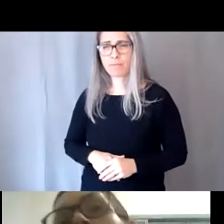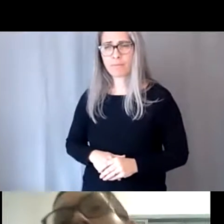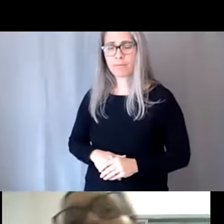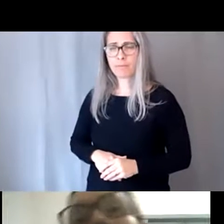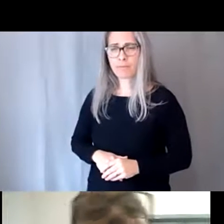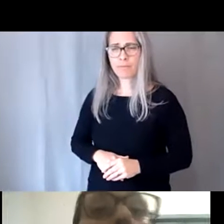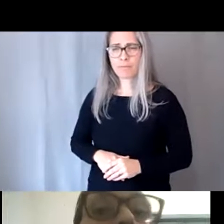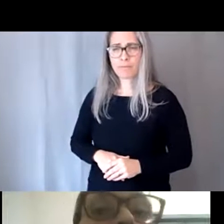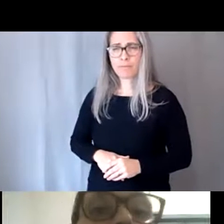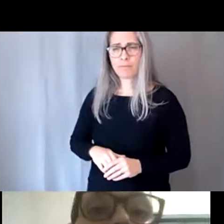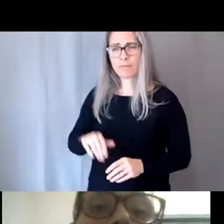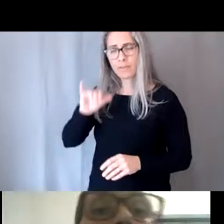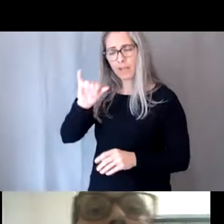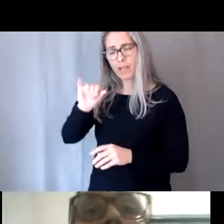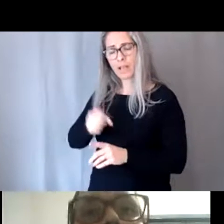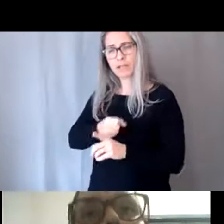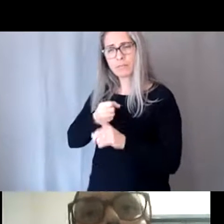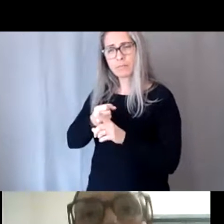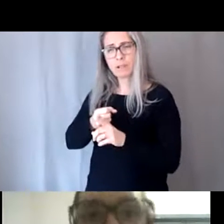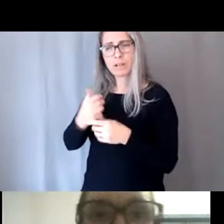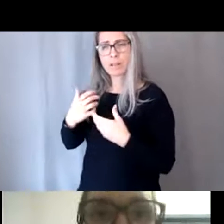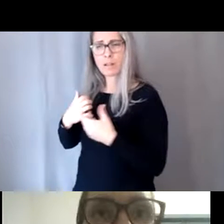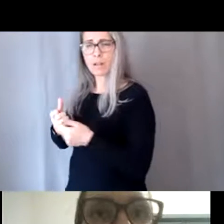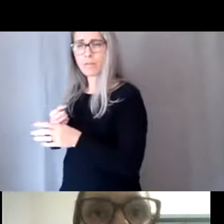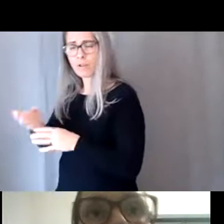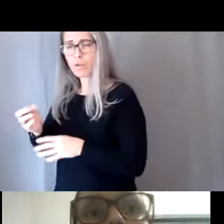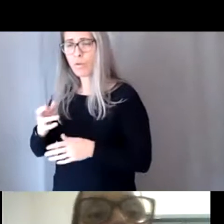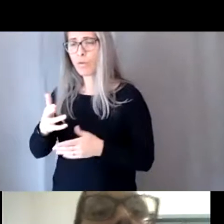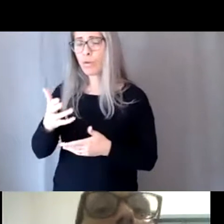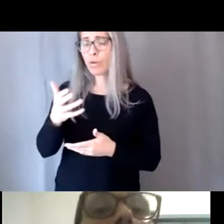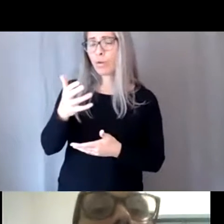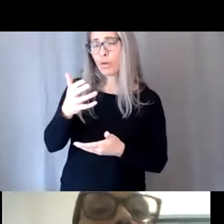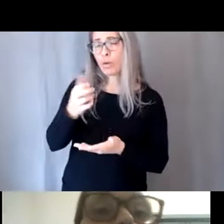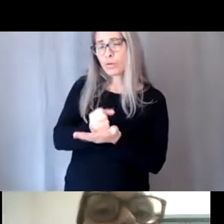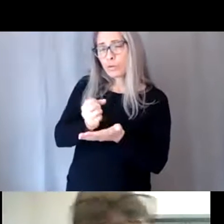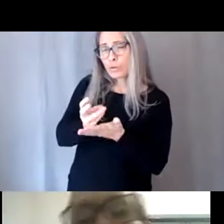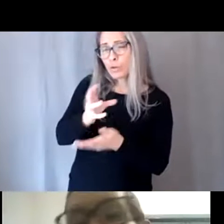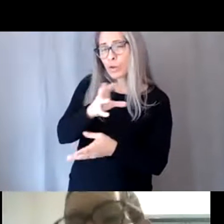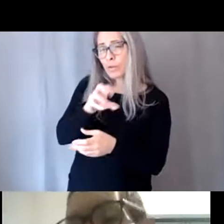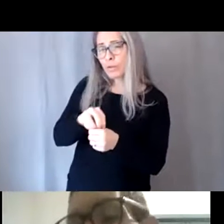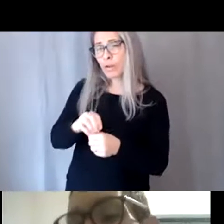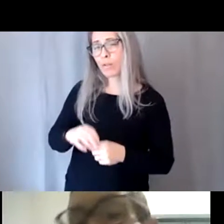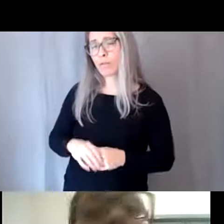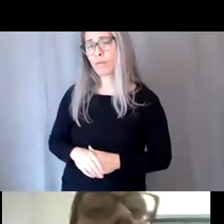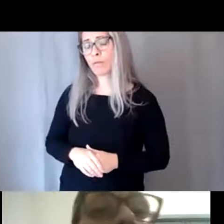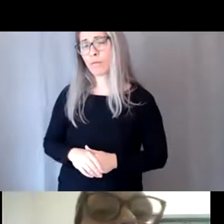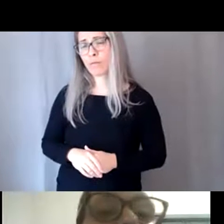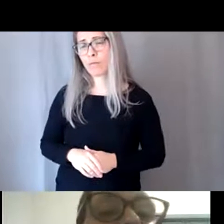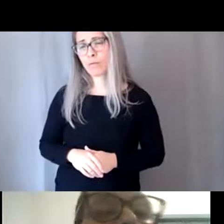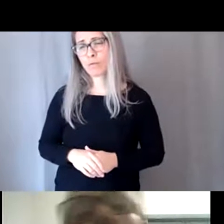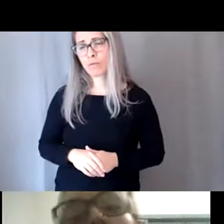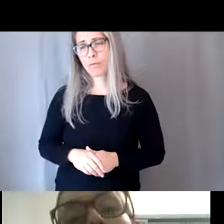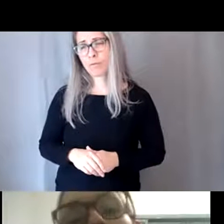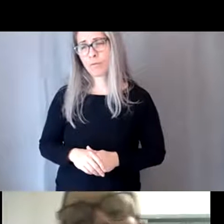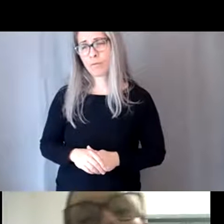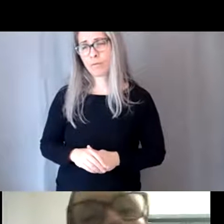the social workers that are indicated to organize